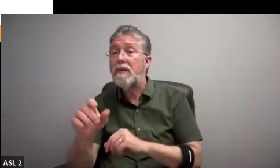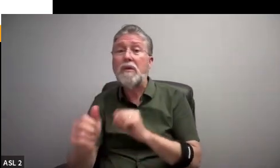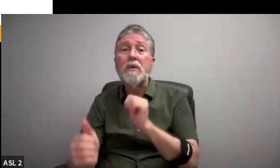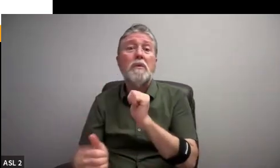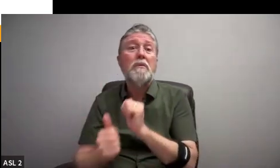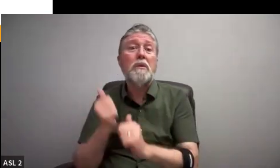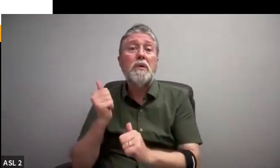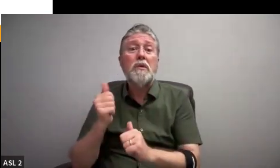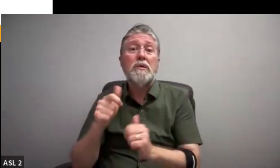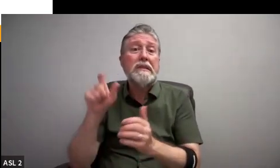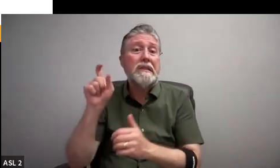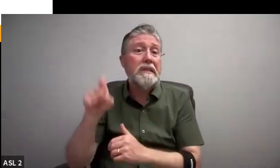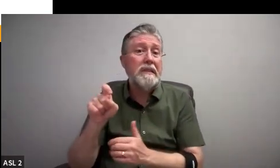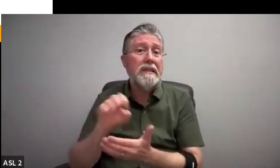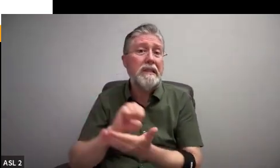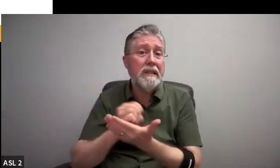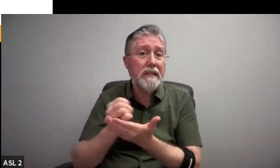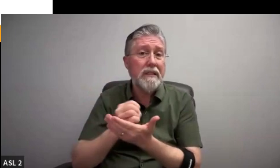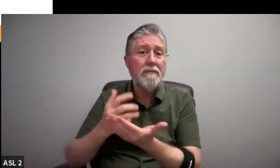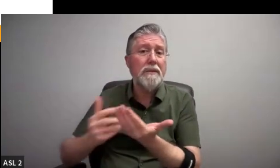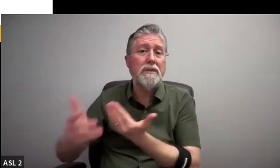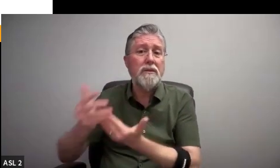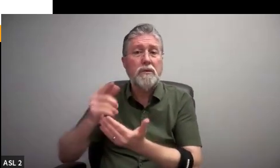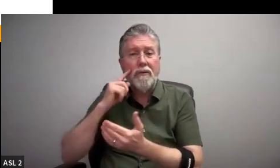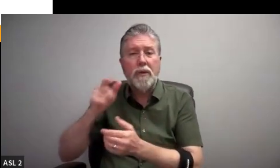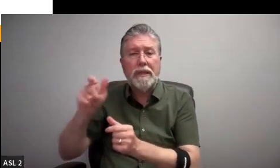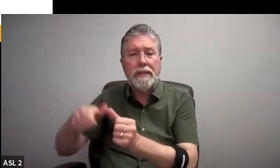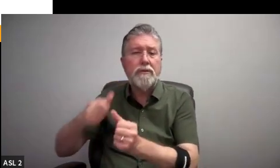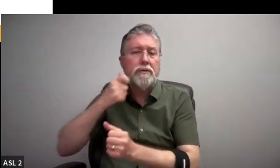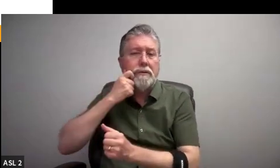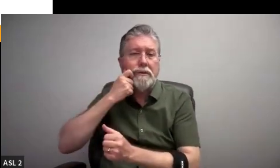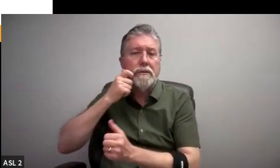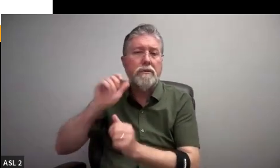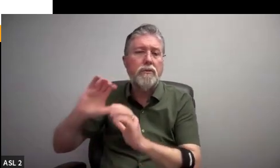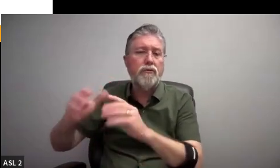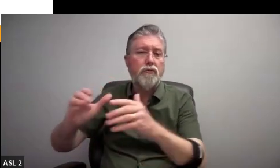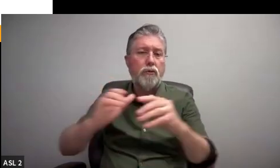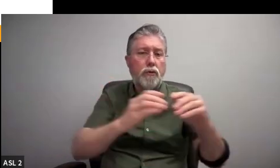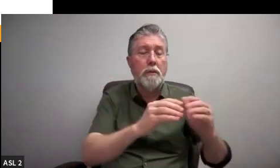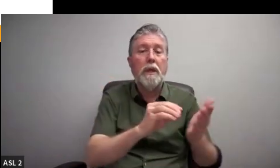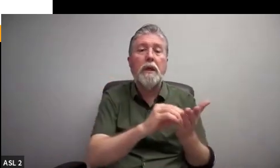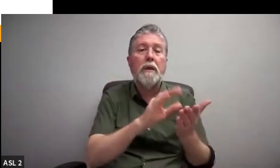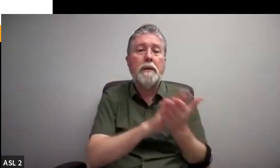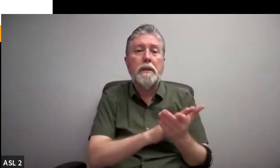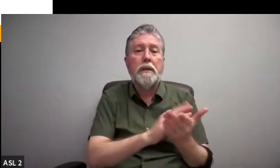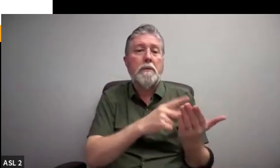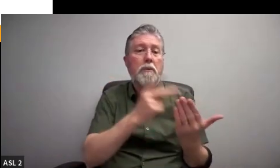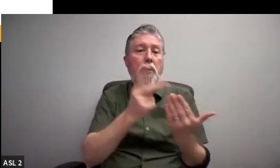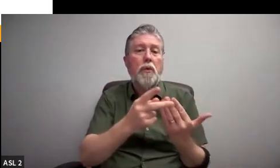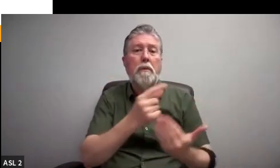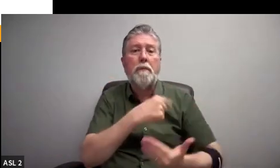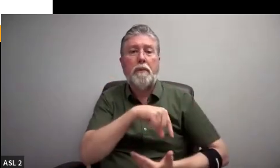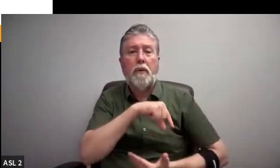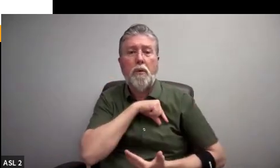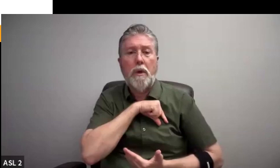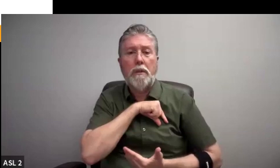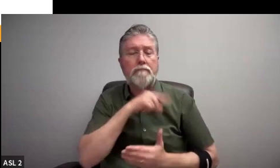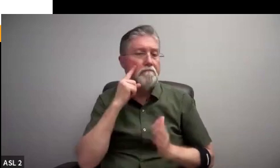social need formed by each demographic group, and documentation of program quality. For example,